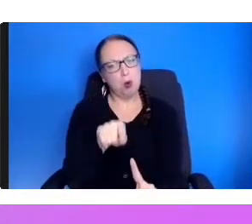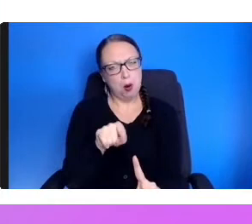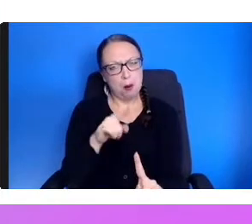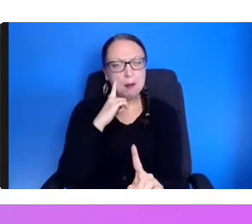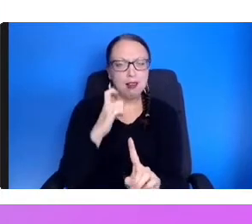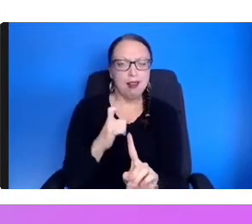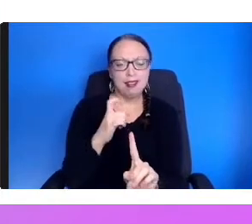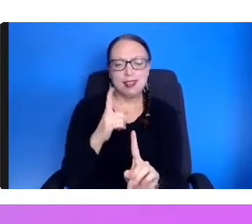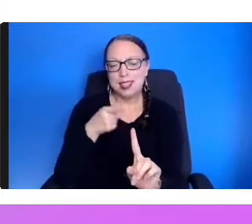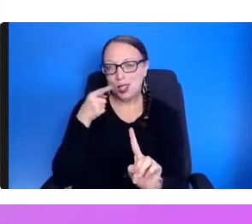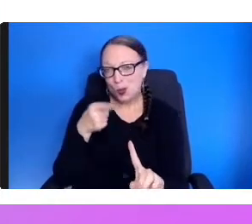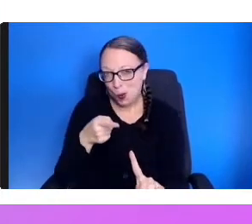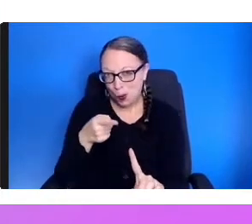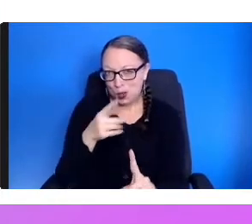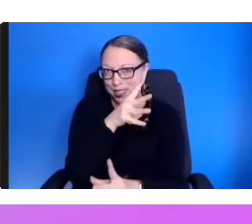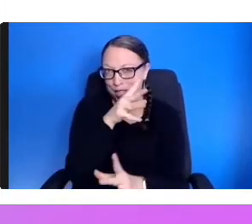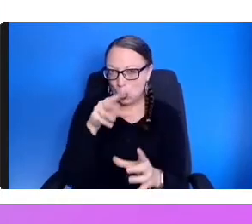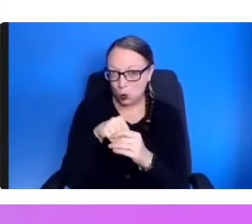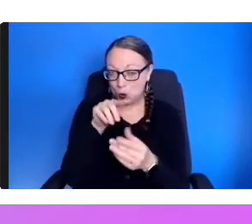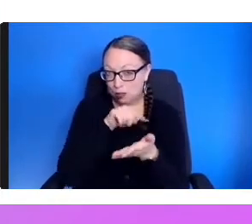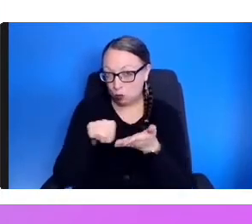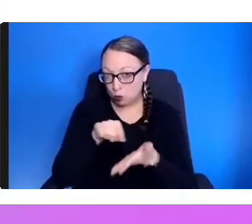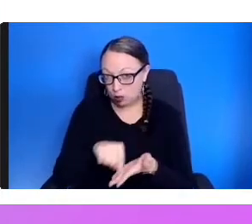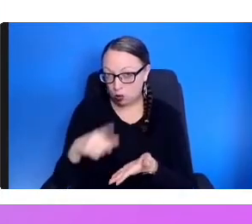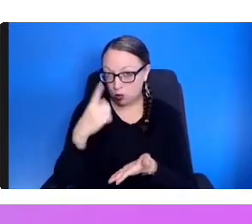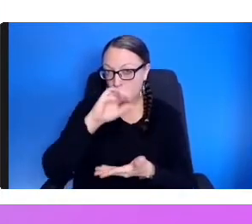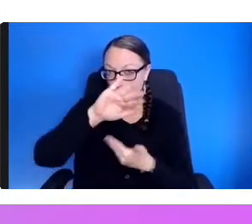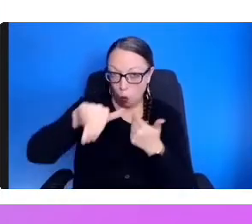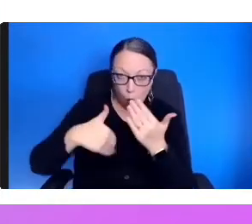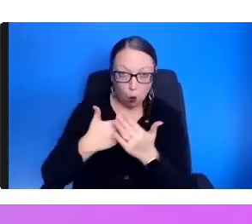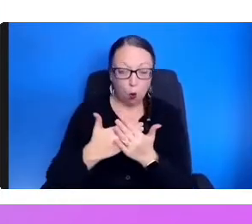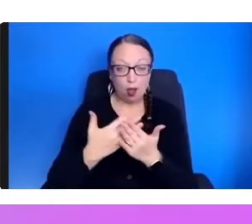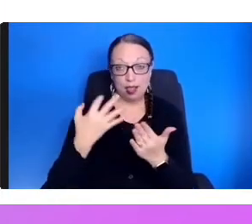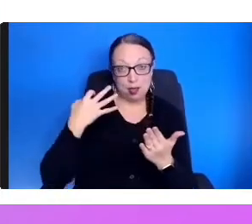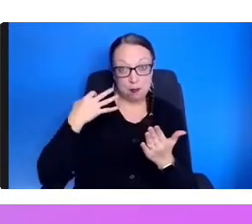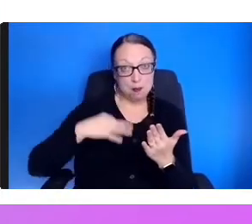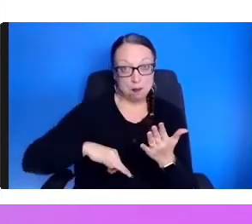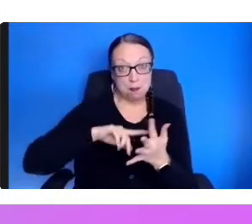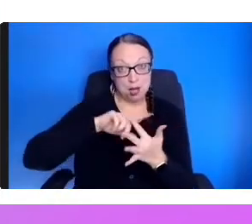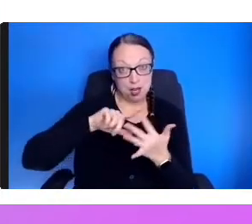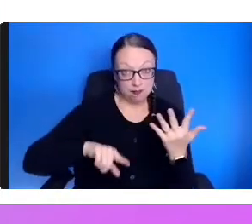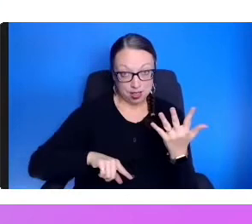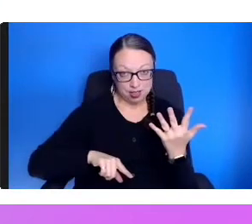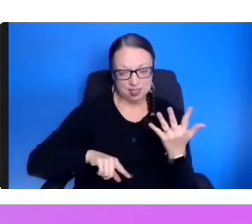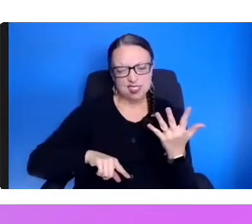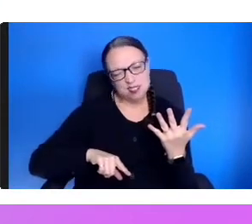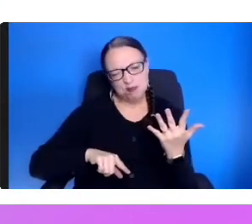is inclusive research for all of its benefits is it often takes more time, right?